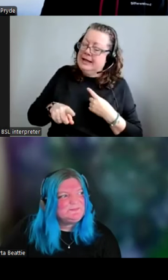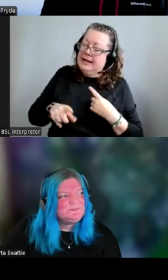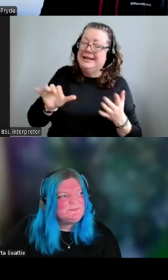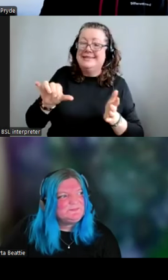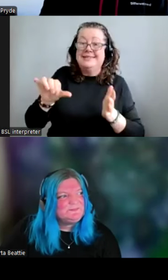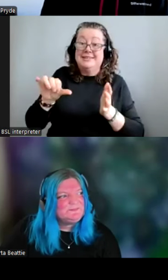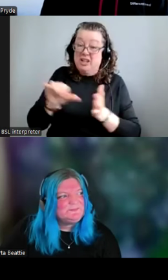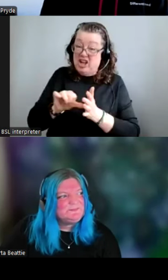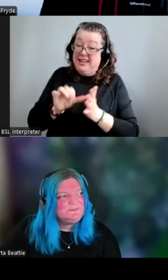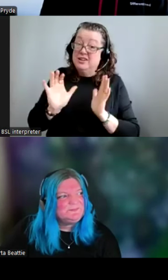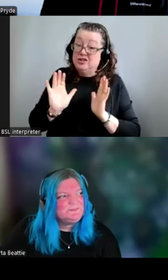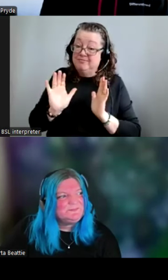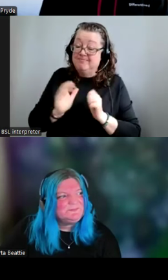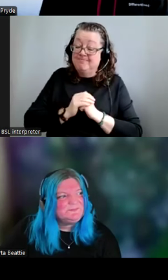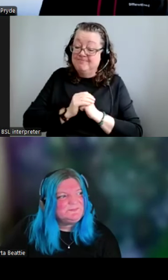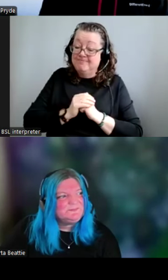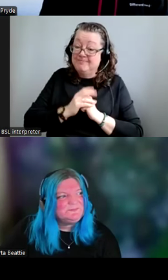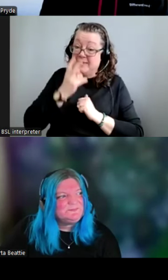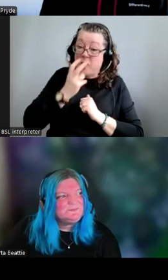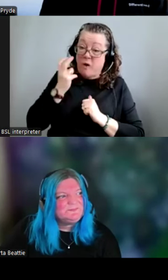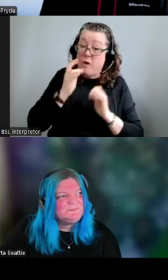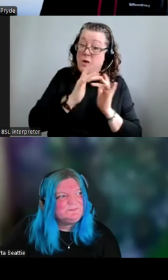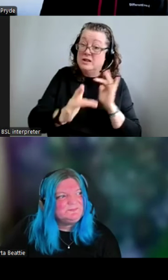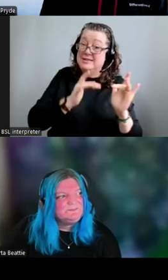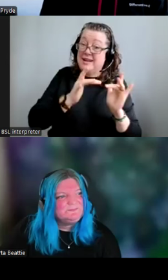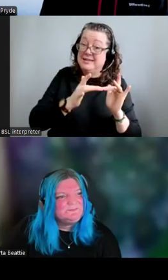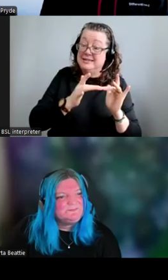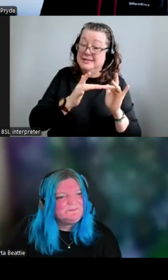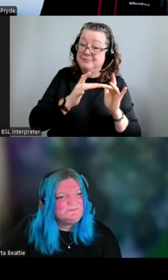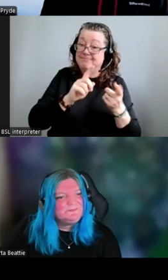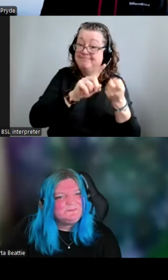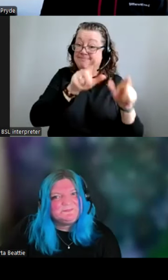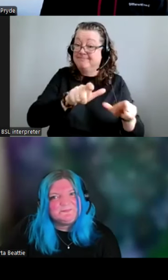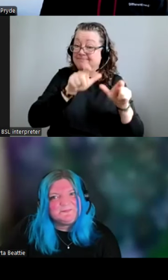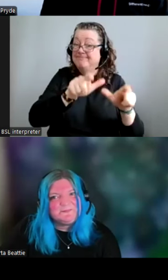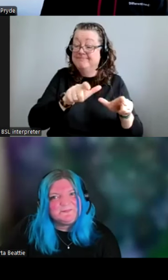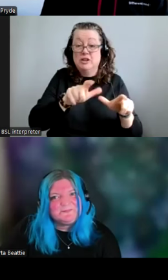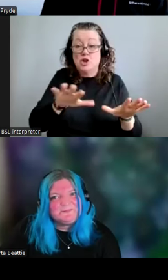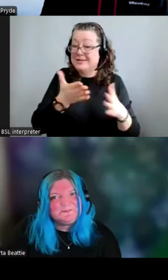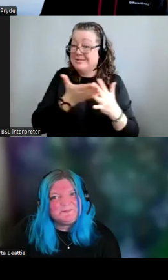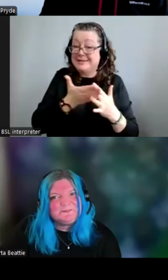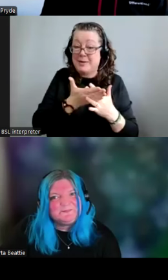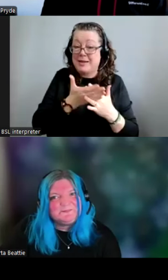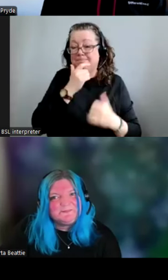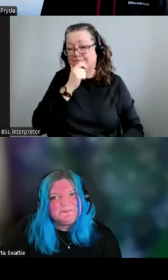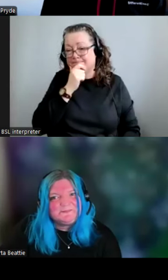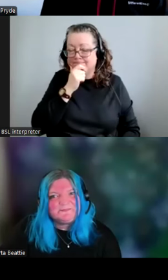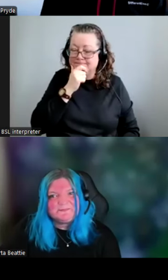I'd say that you would likely want to have a chat with your development team and see if there's a way that you can programmatically do it